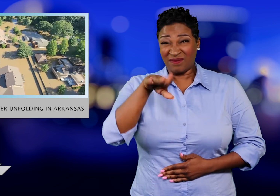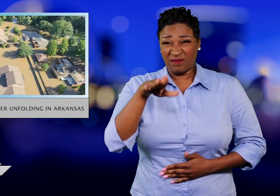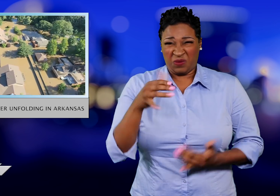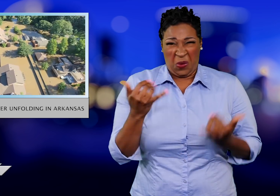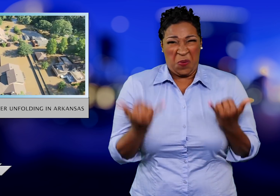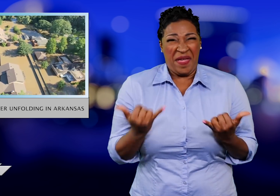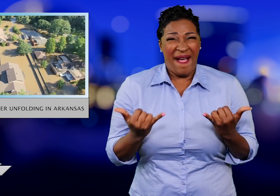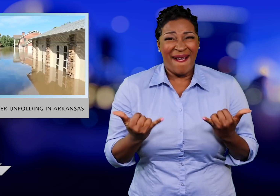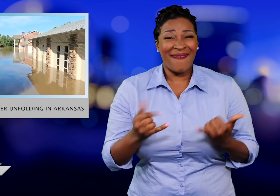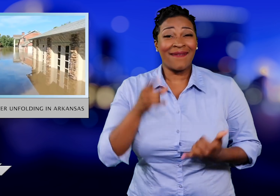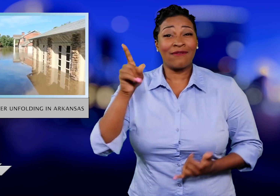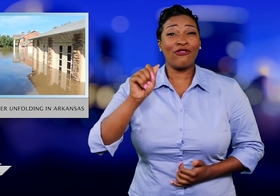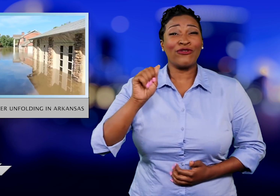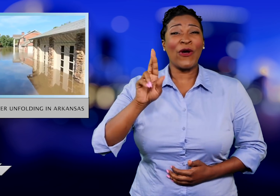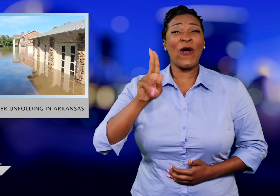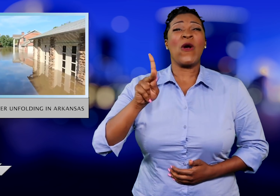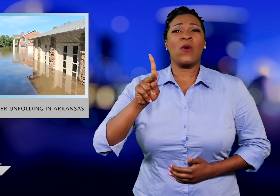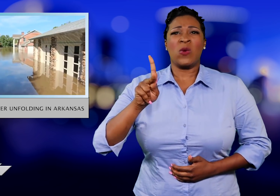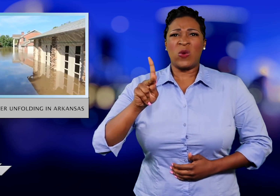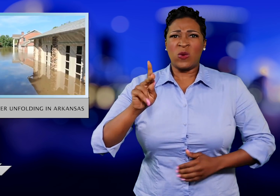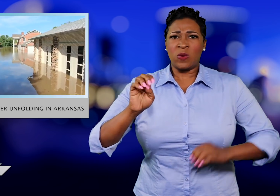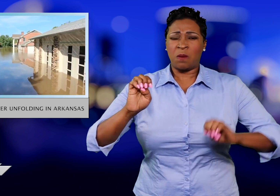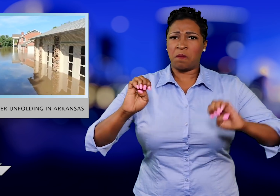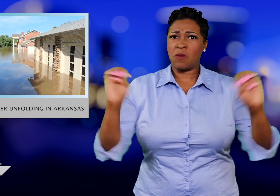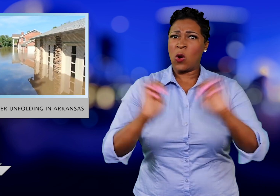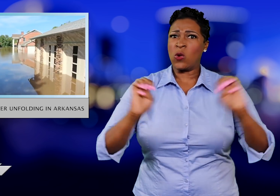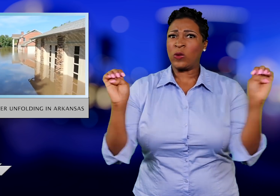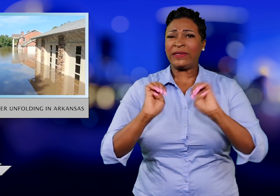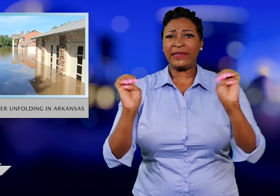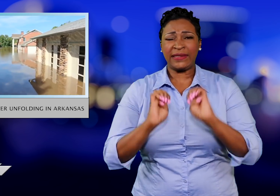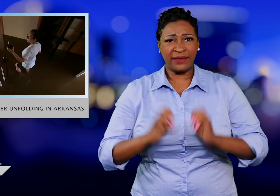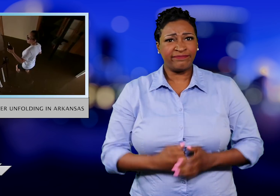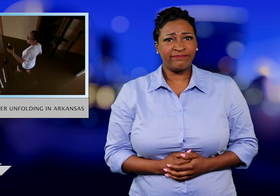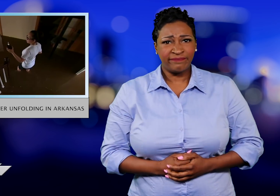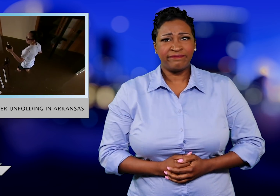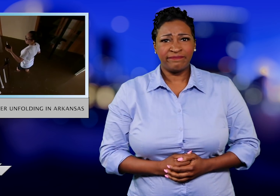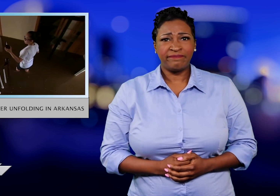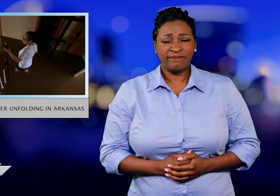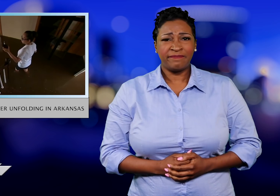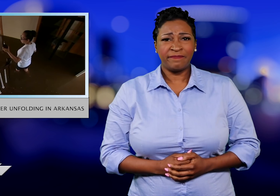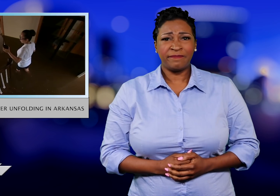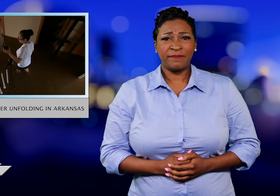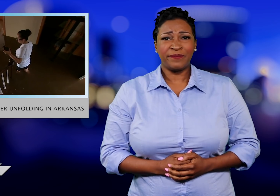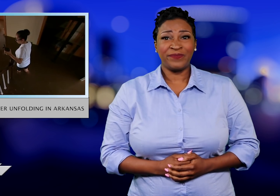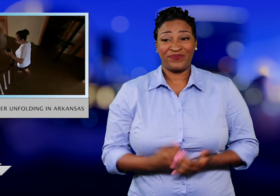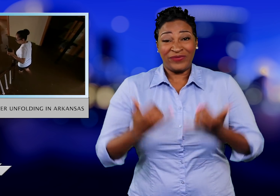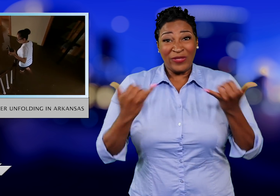Right now there is an emergency in Arkansas.